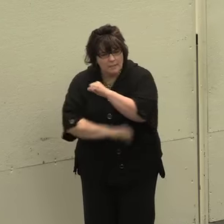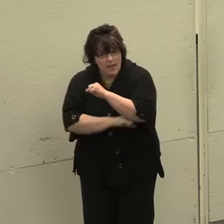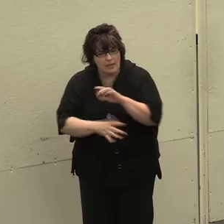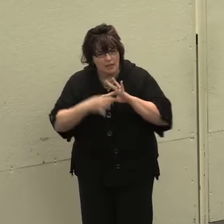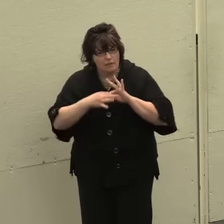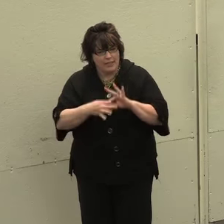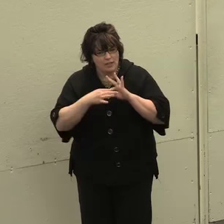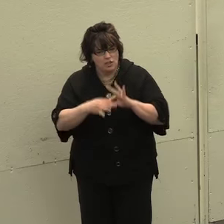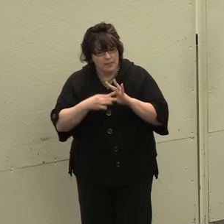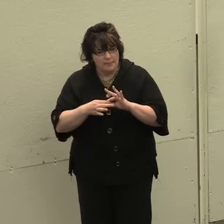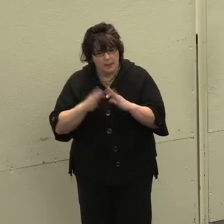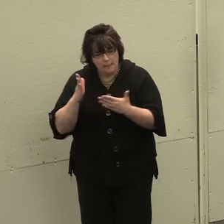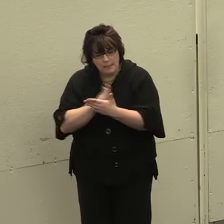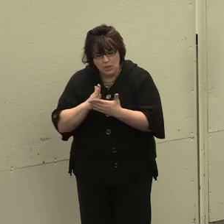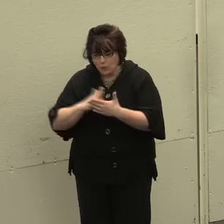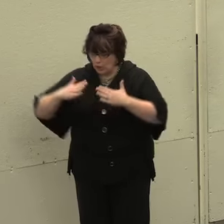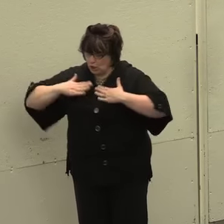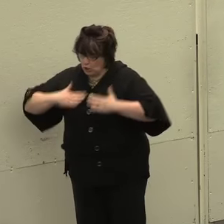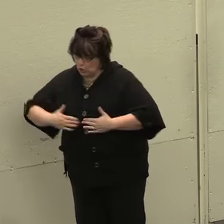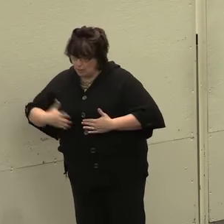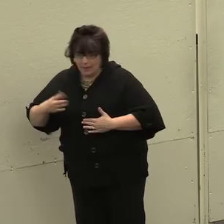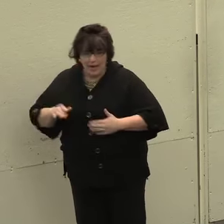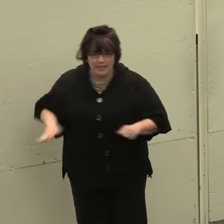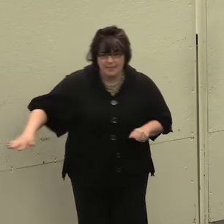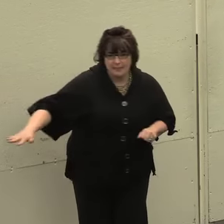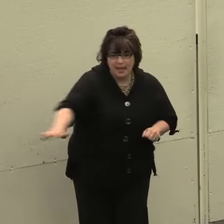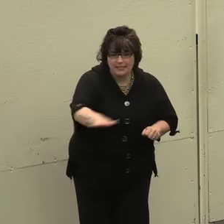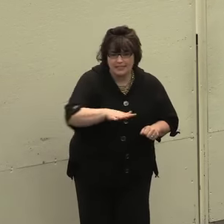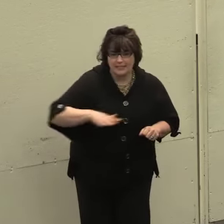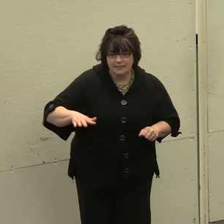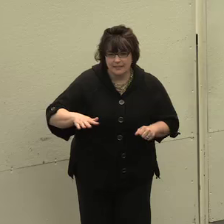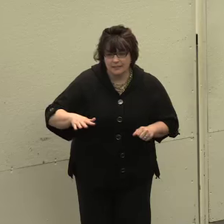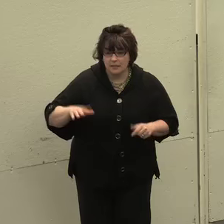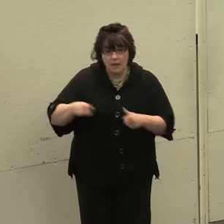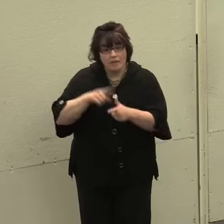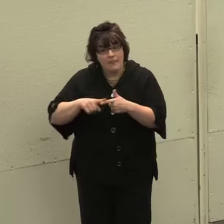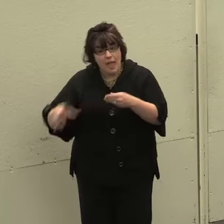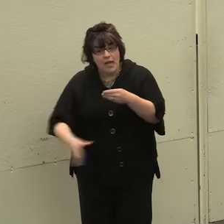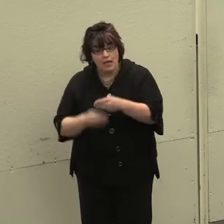between the human body and the space and then to think about future architecture.